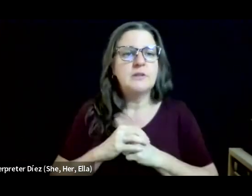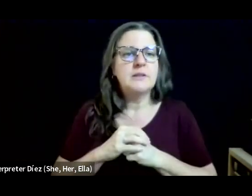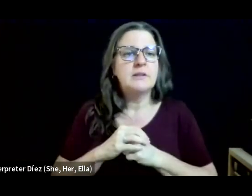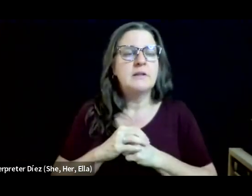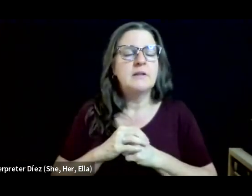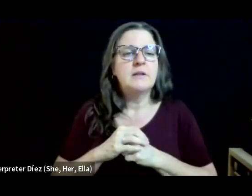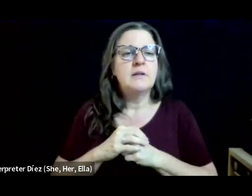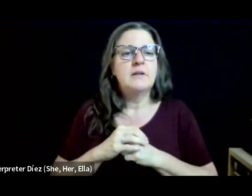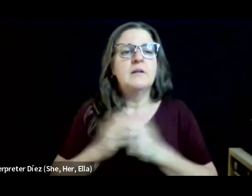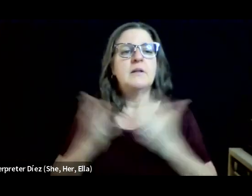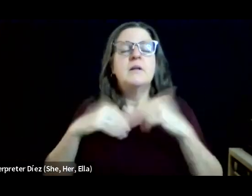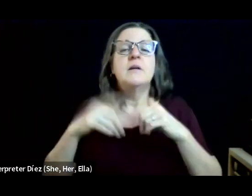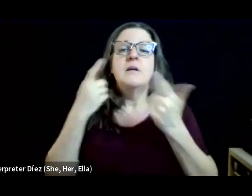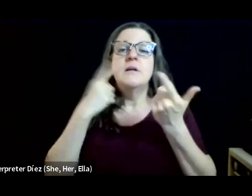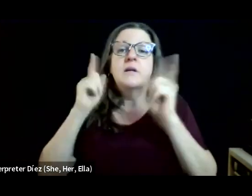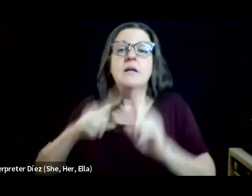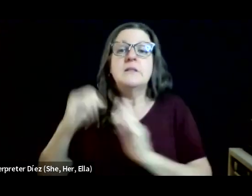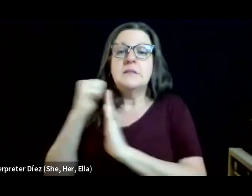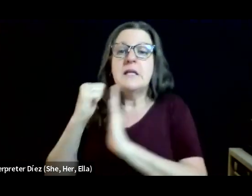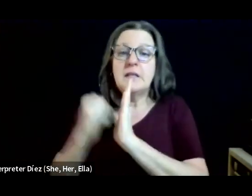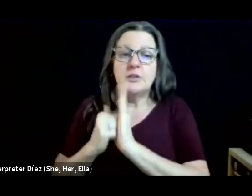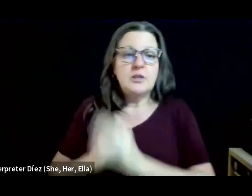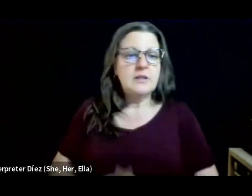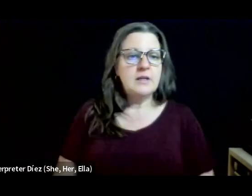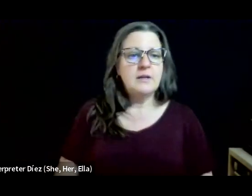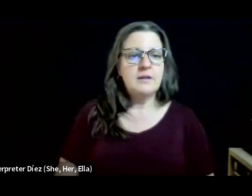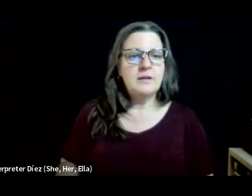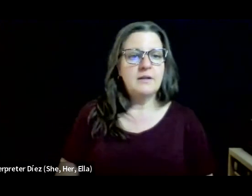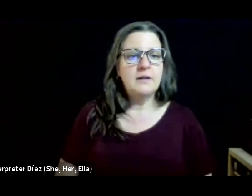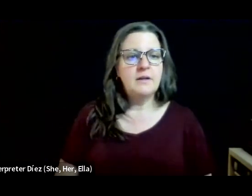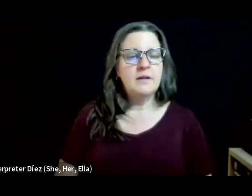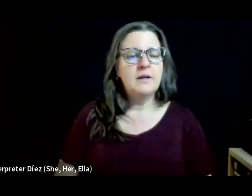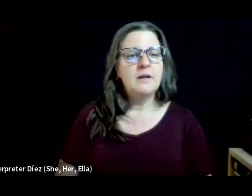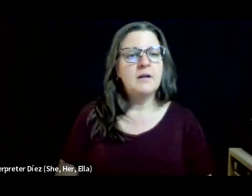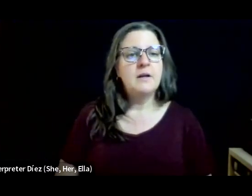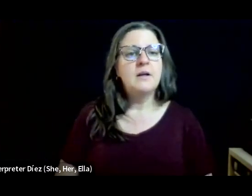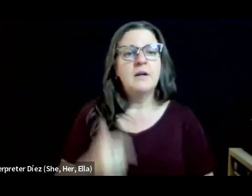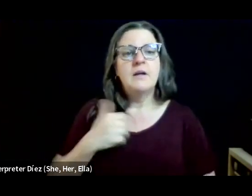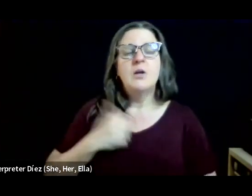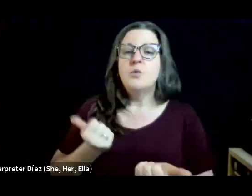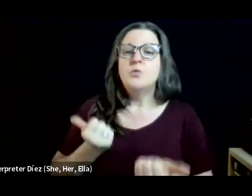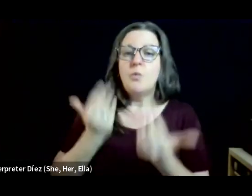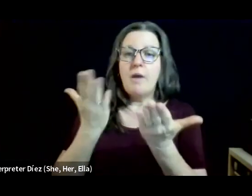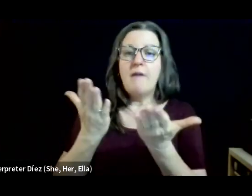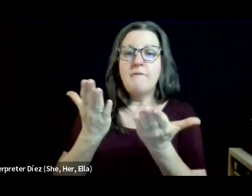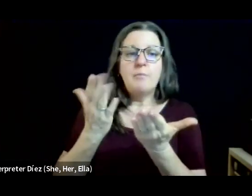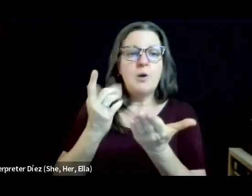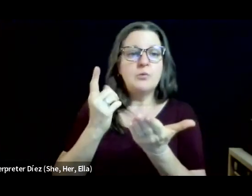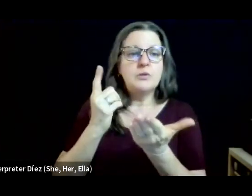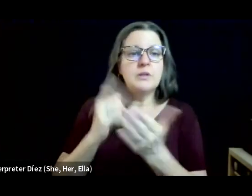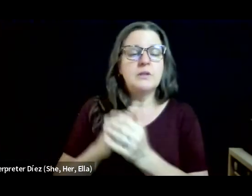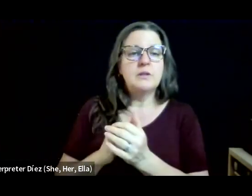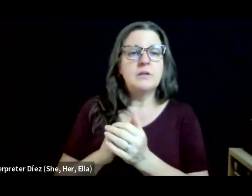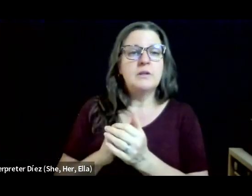Consent agenda. Do we have a motion for #13.1 throguh